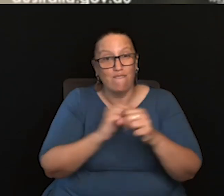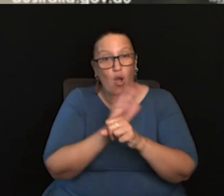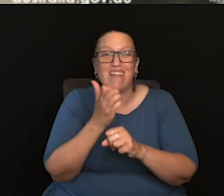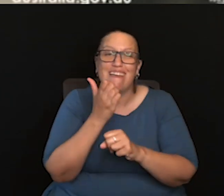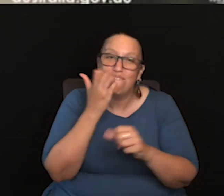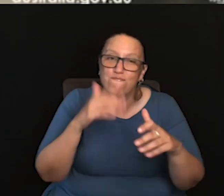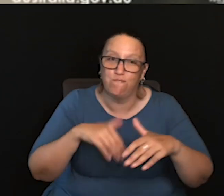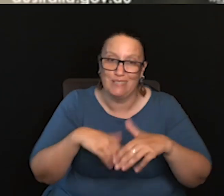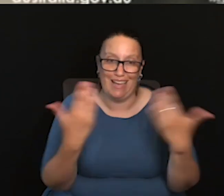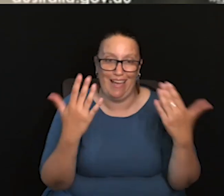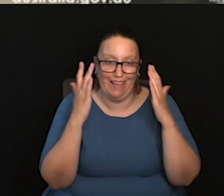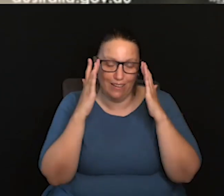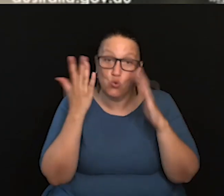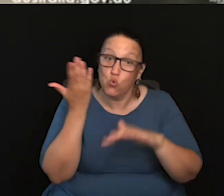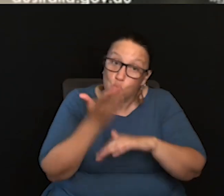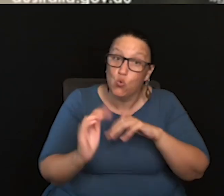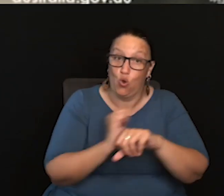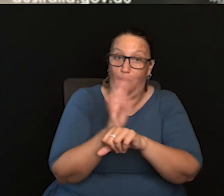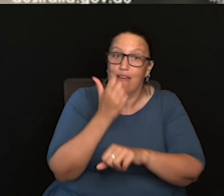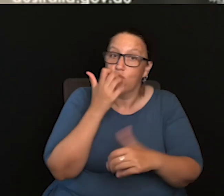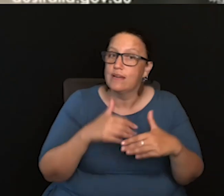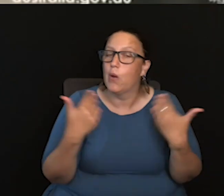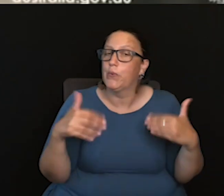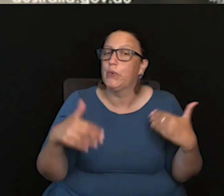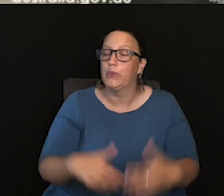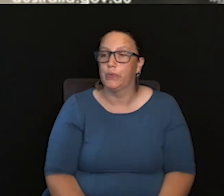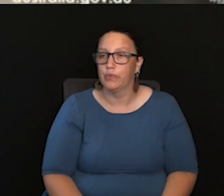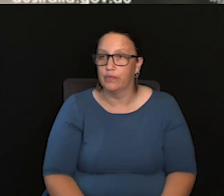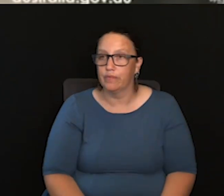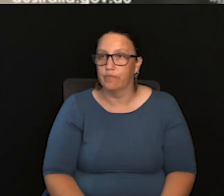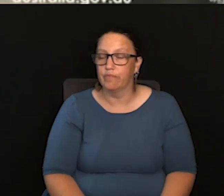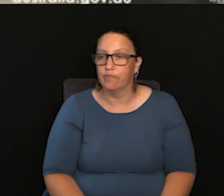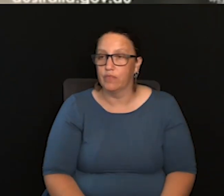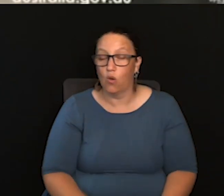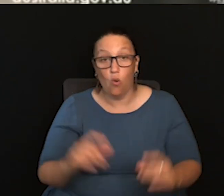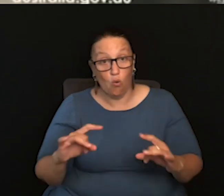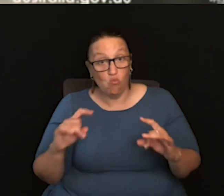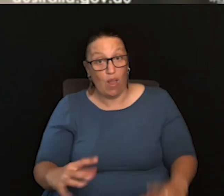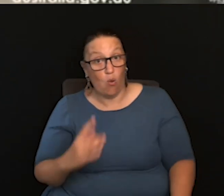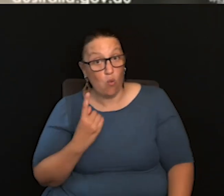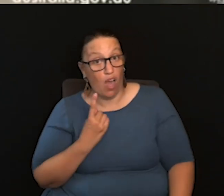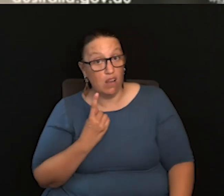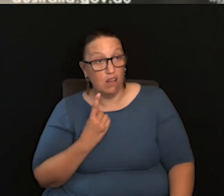And I recognise that for many people, whether it's been themselves or their loved ones, whether they...